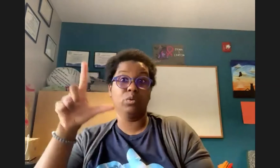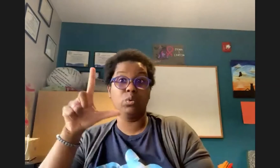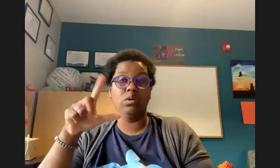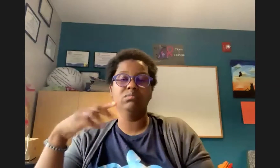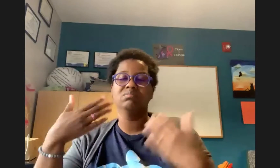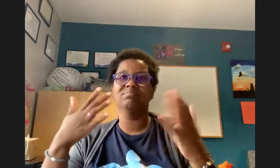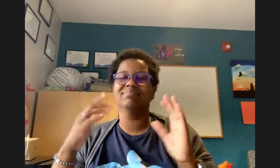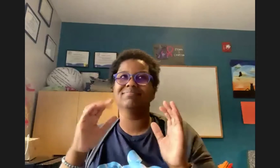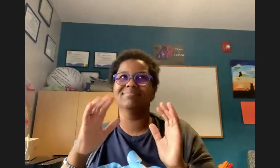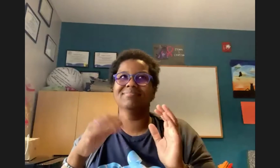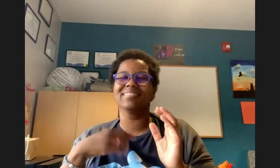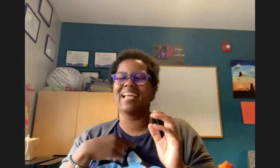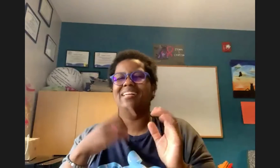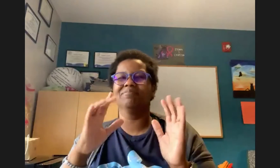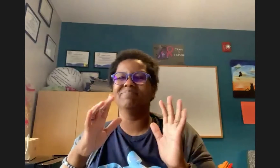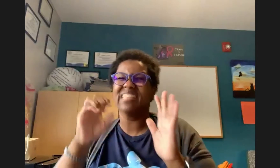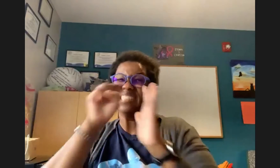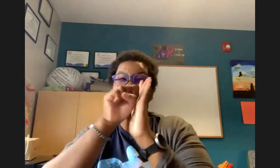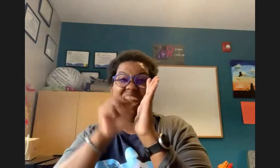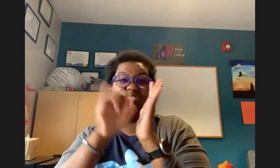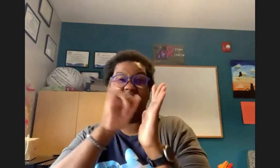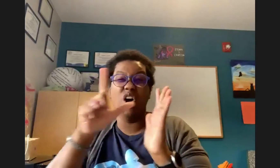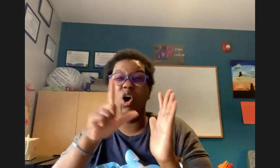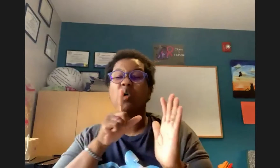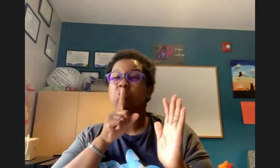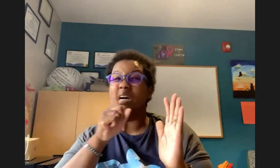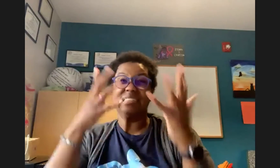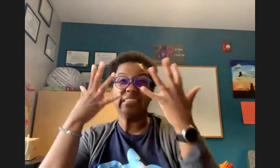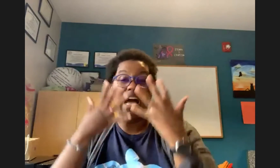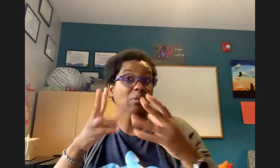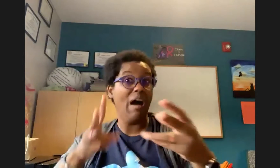in the state of Illinois. It is unfortunate